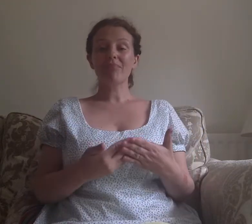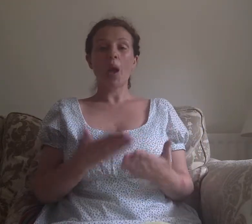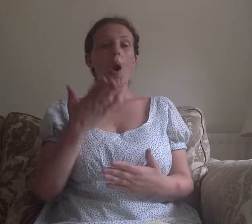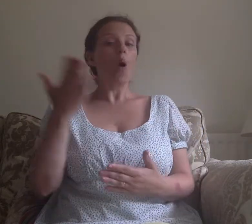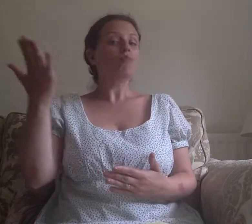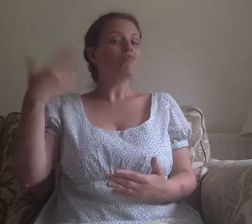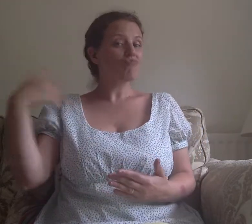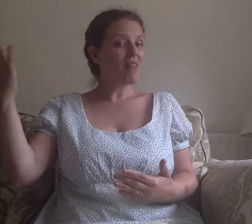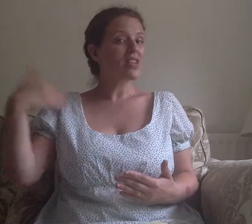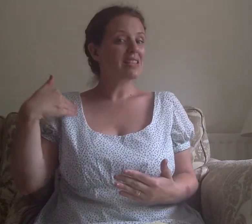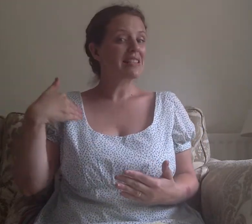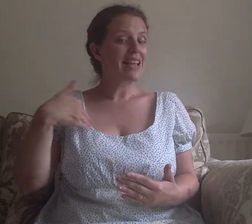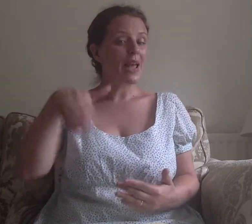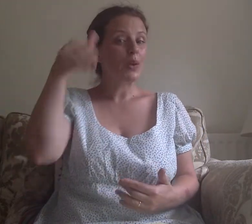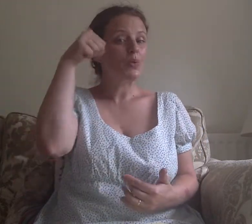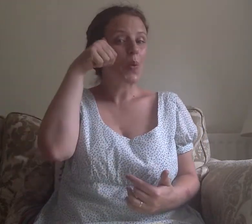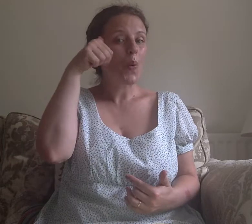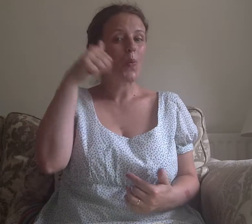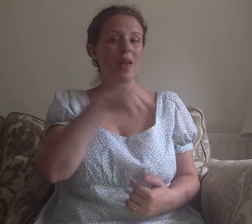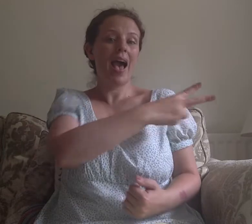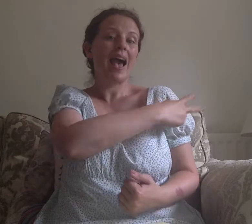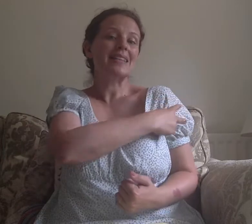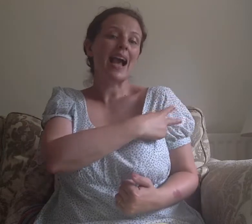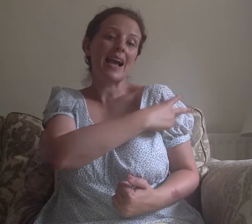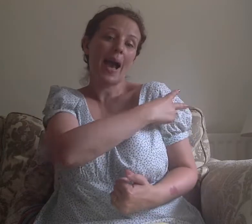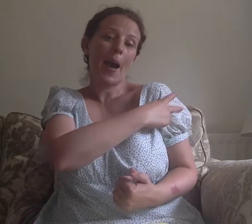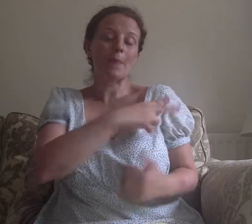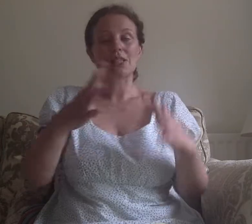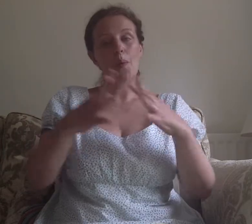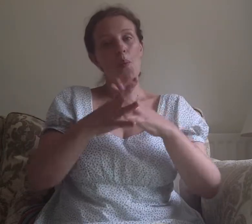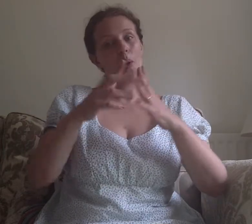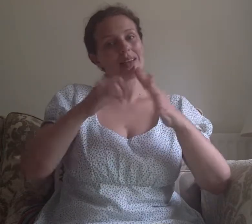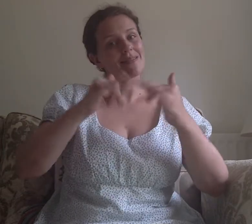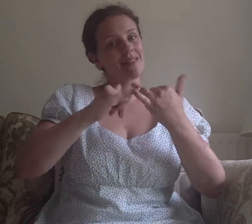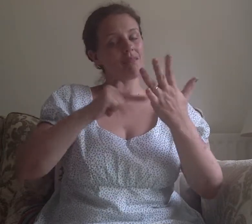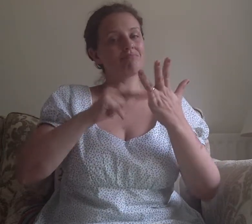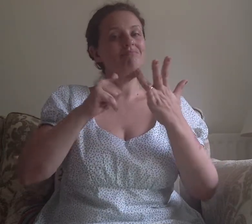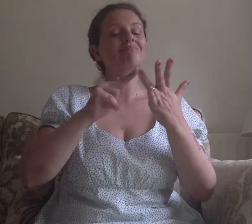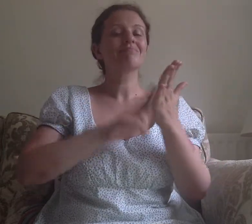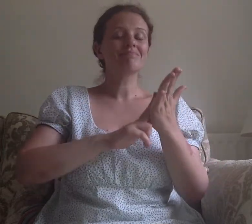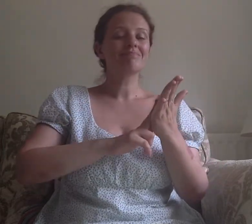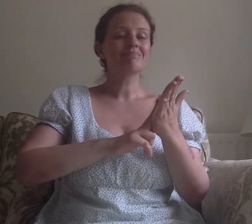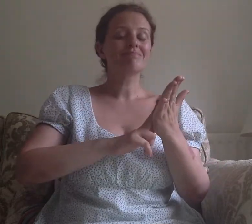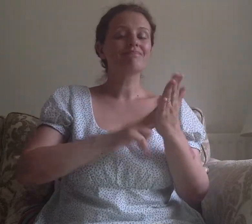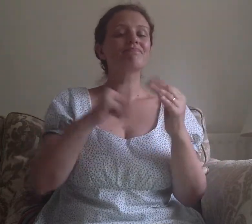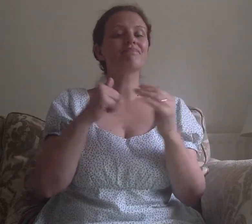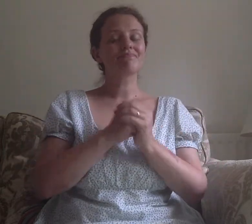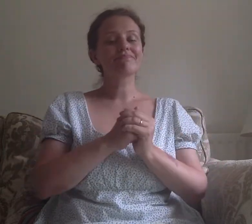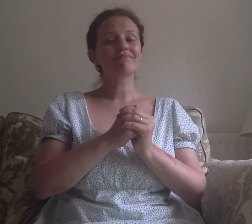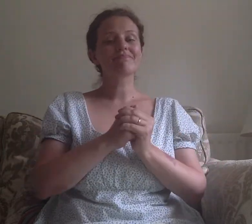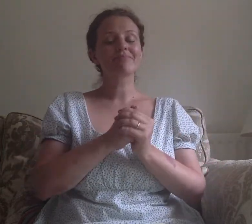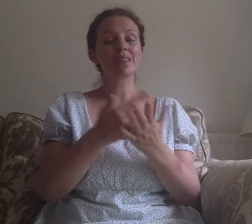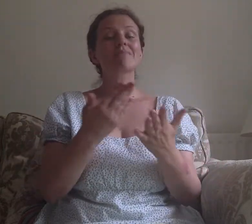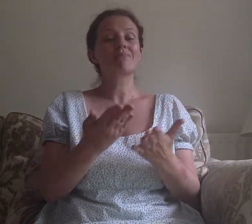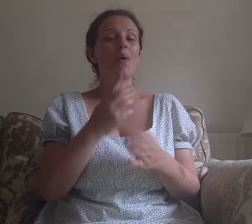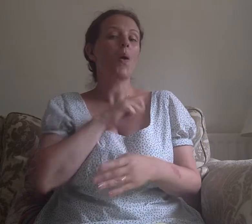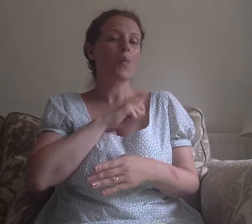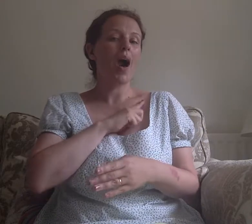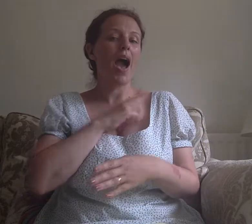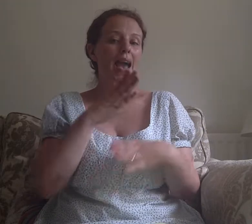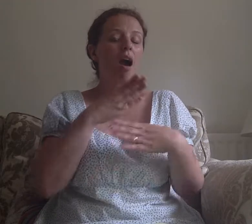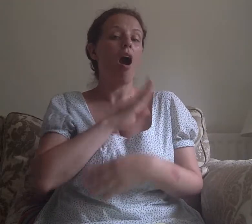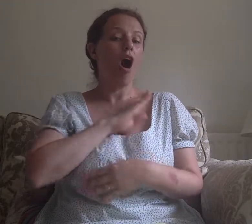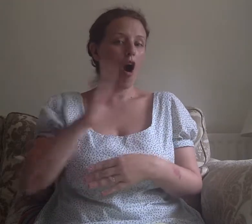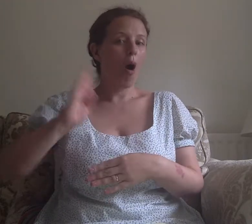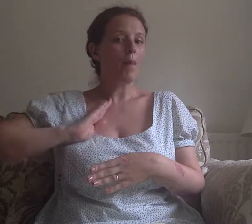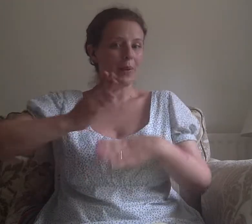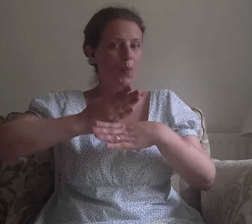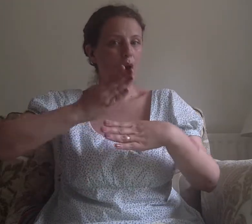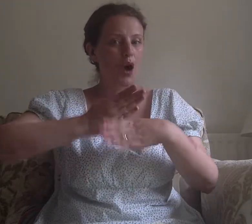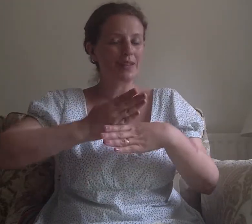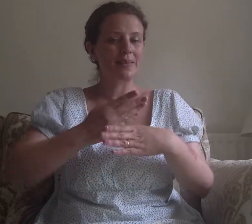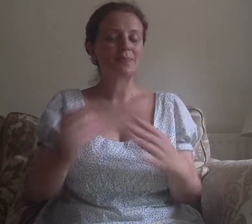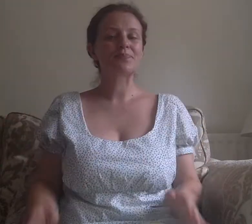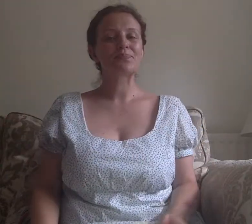Previously he was known as captain Weston because he worked in the army.